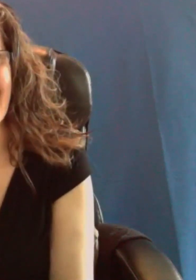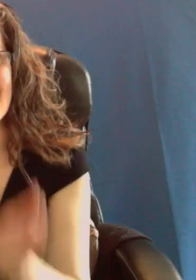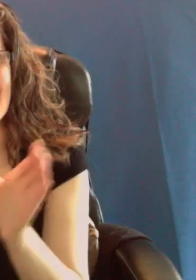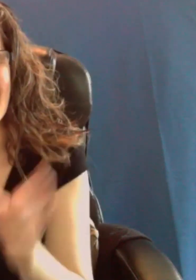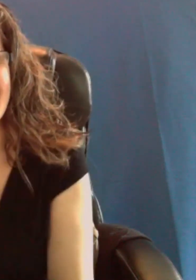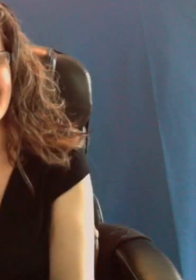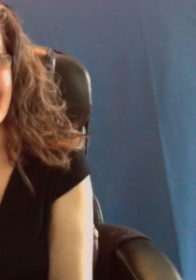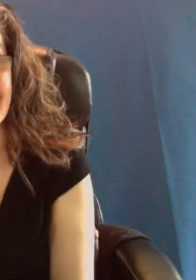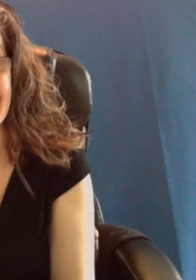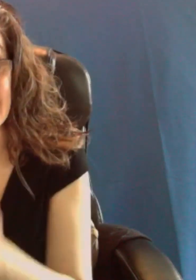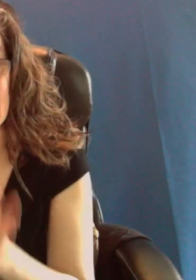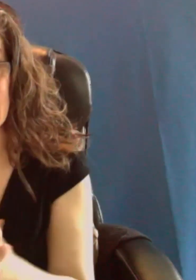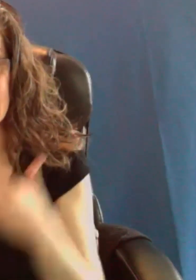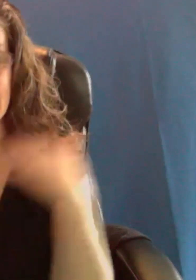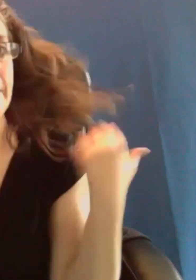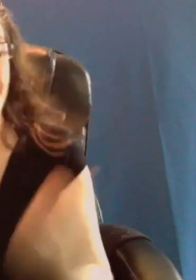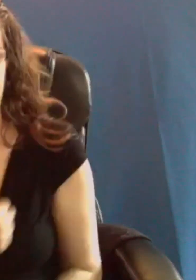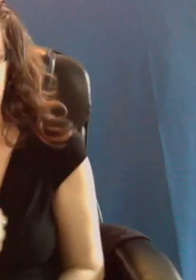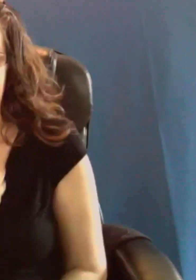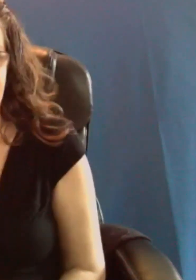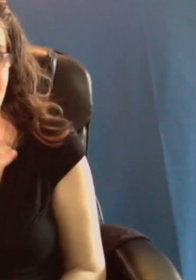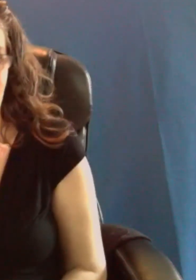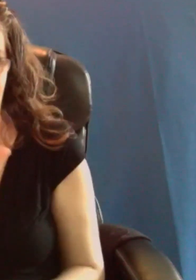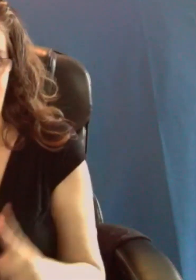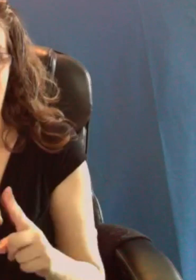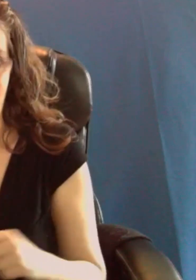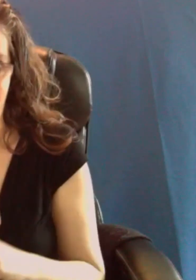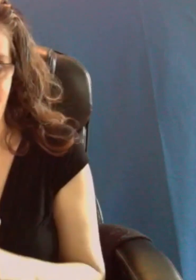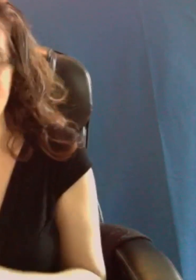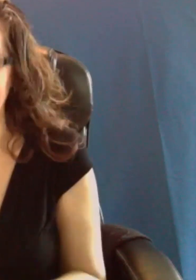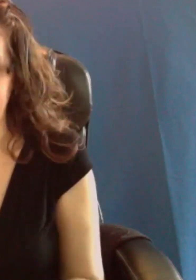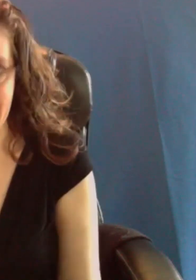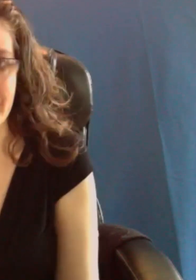And I apologize for not including that. But, yes,